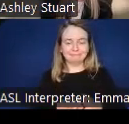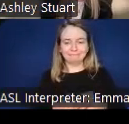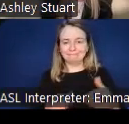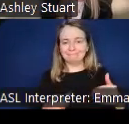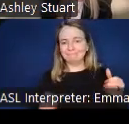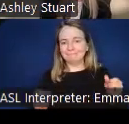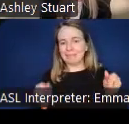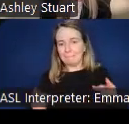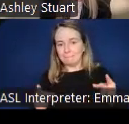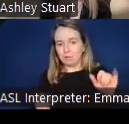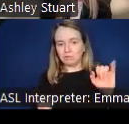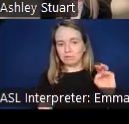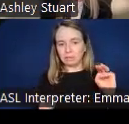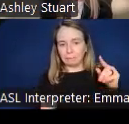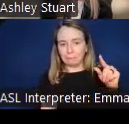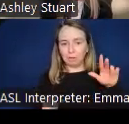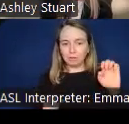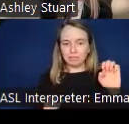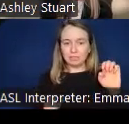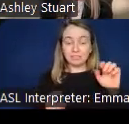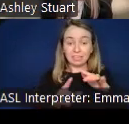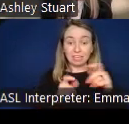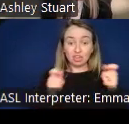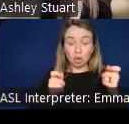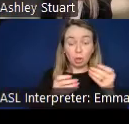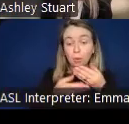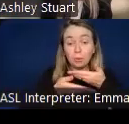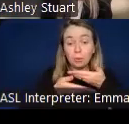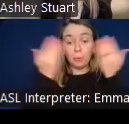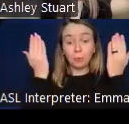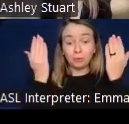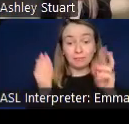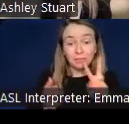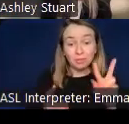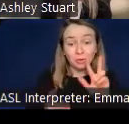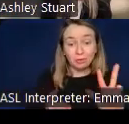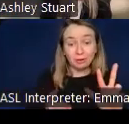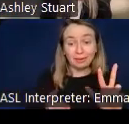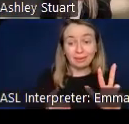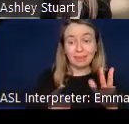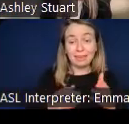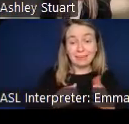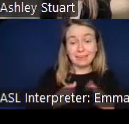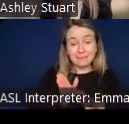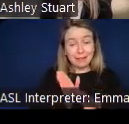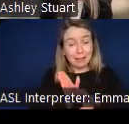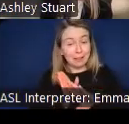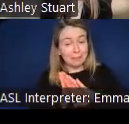absent in toddlers. It really develops fairly gradually, and